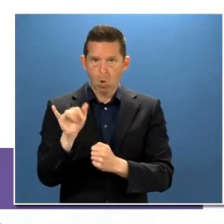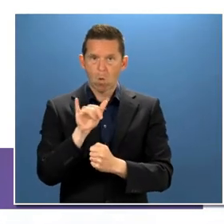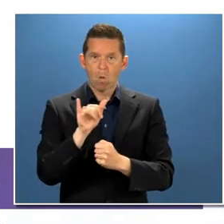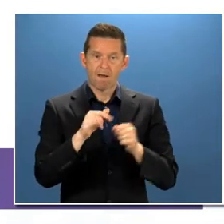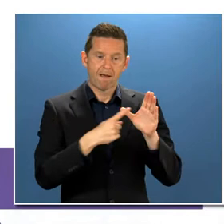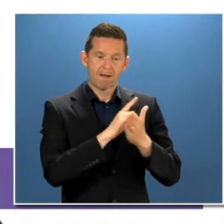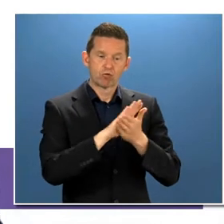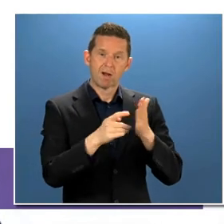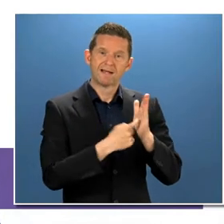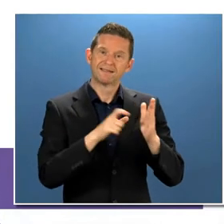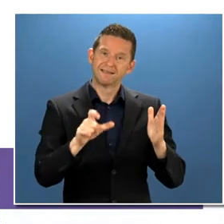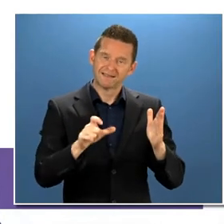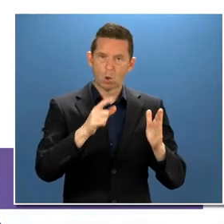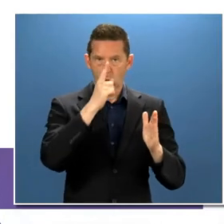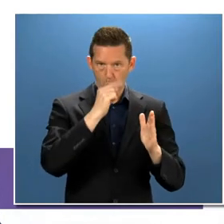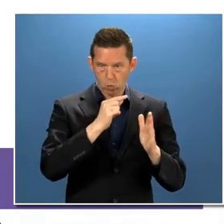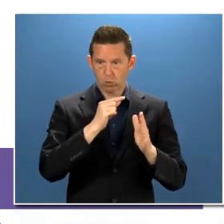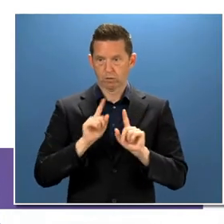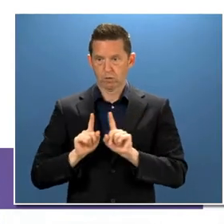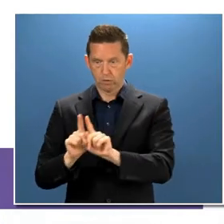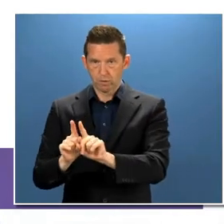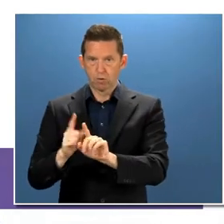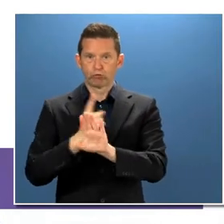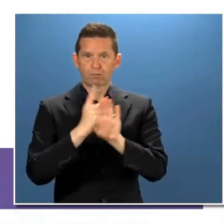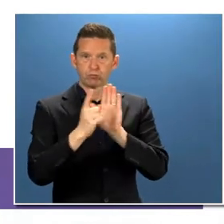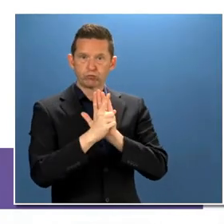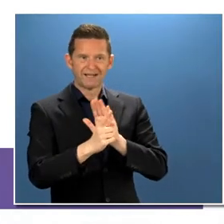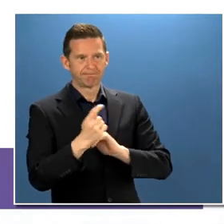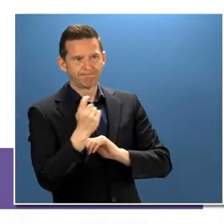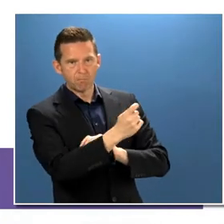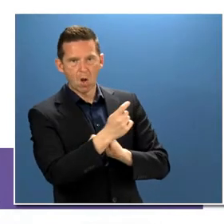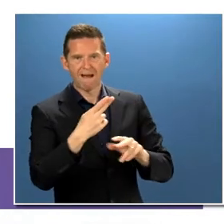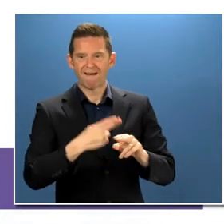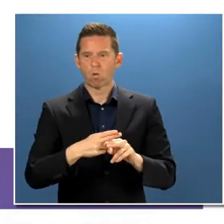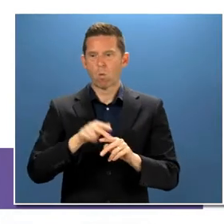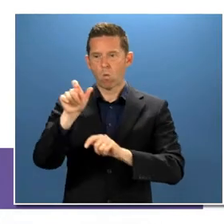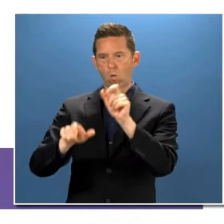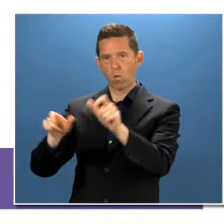potentially bringing actions on behalf of certain individuals with disability